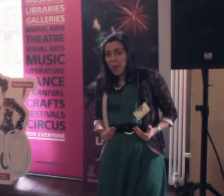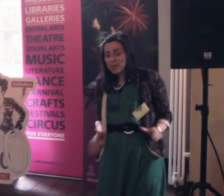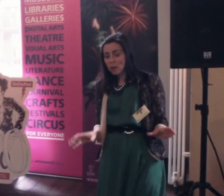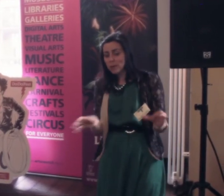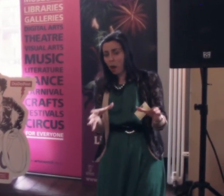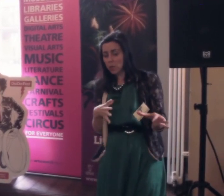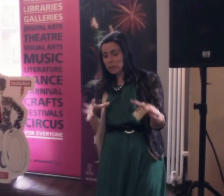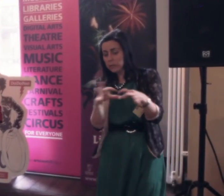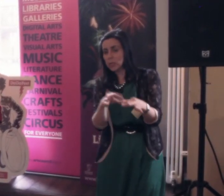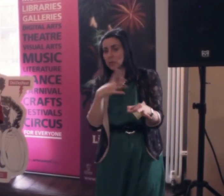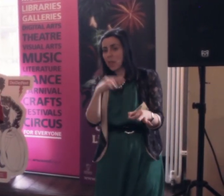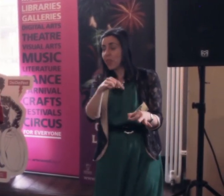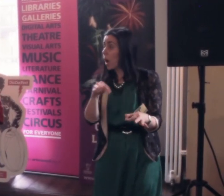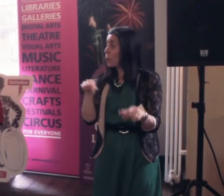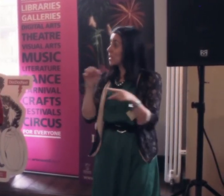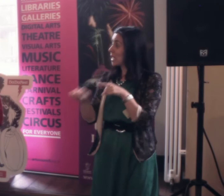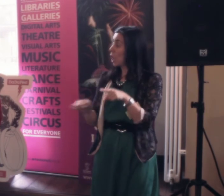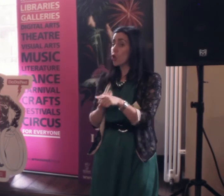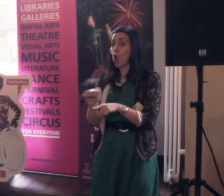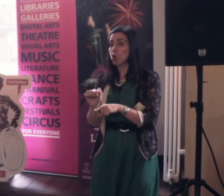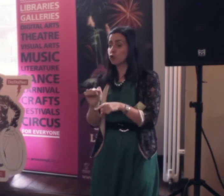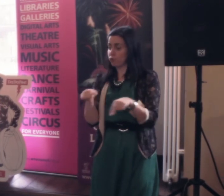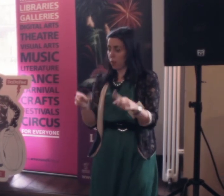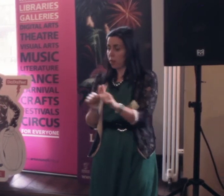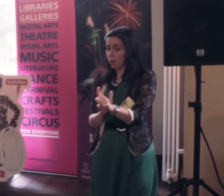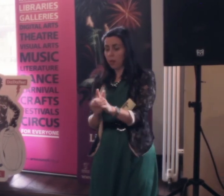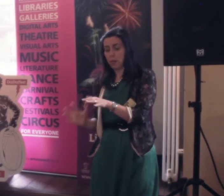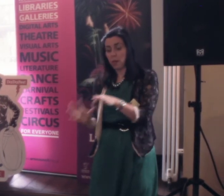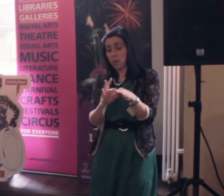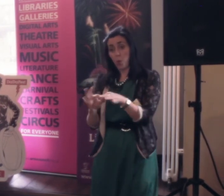certainly within the cultural organisations we’re working very closely with Liverpool Vision